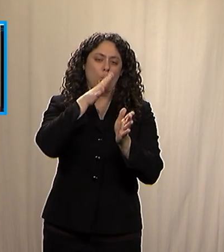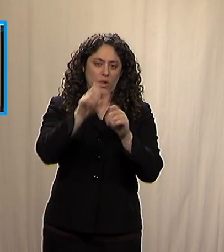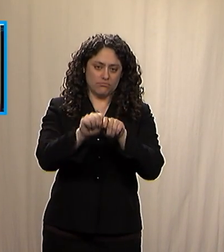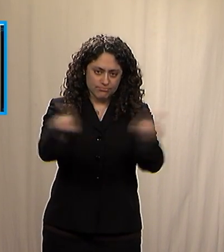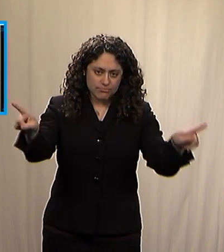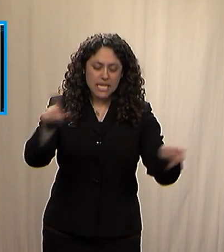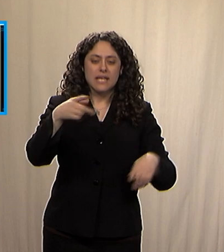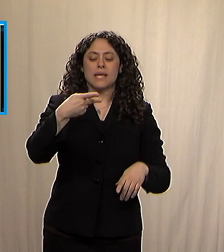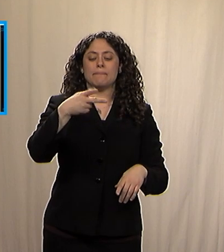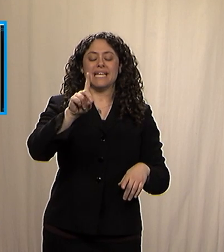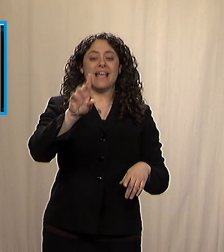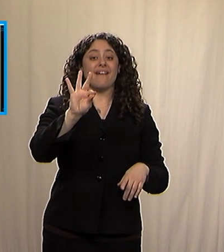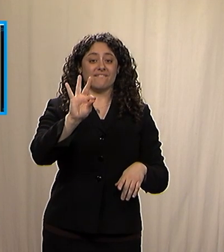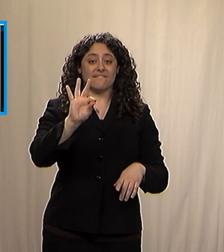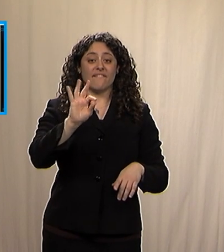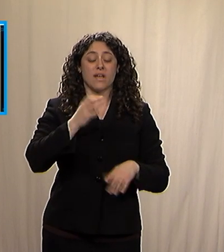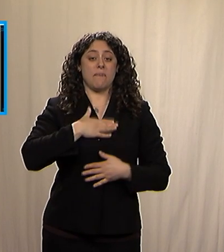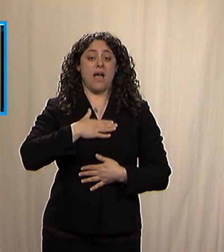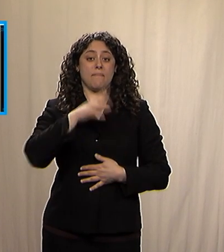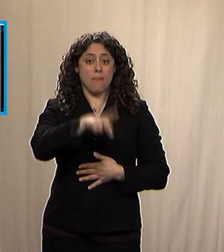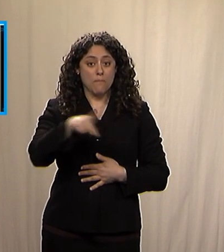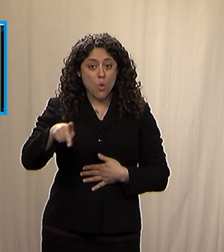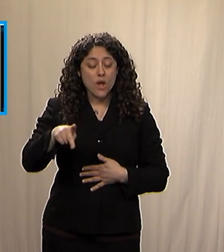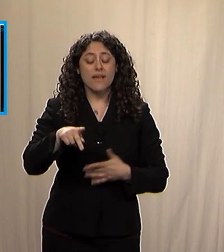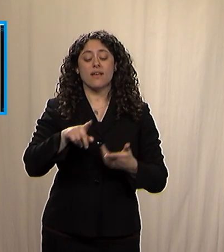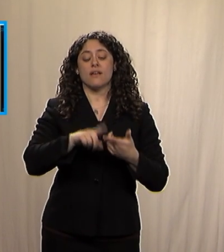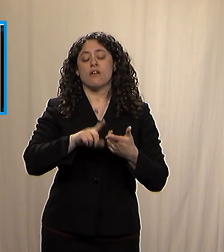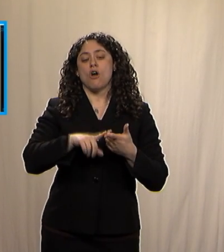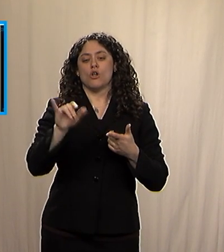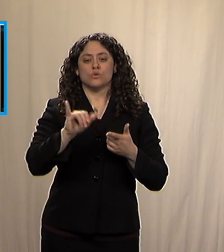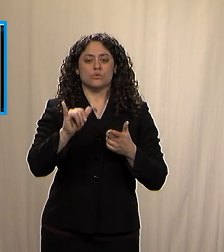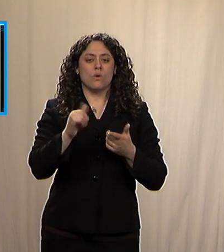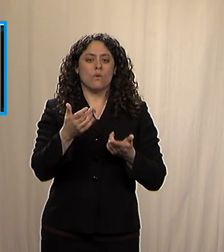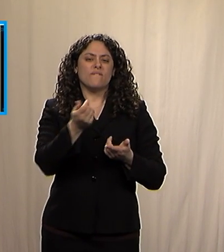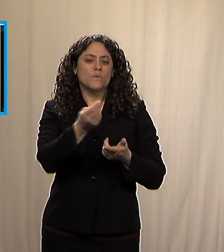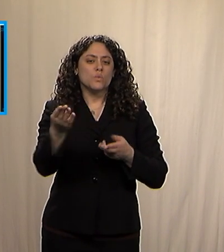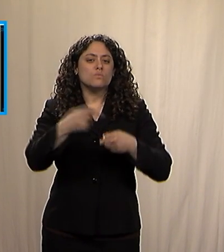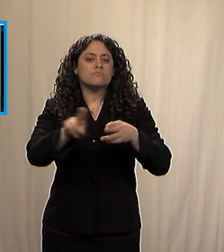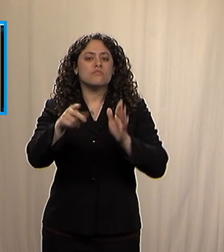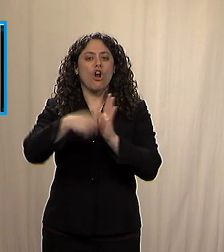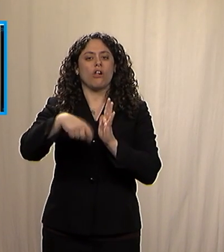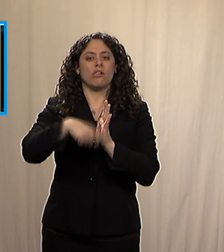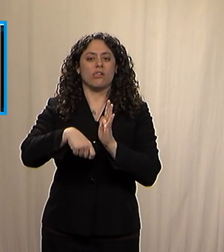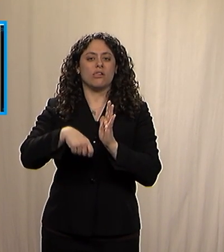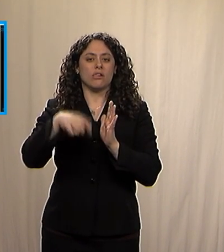as well as a couple of short papers to Hillary